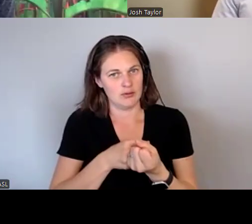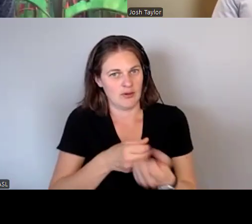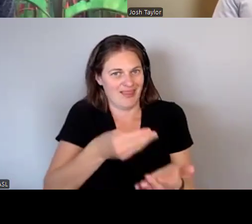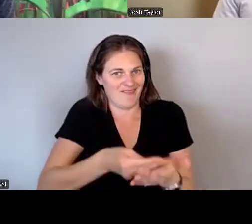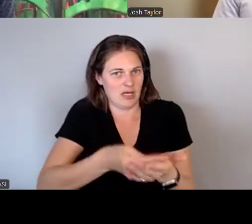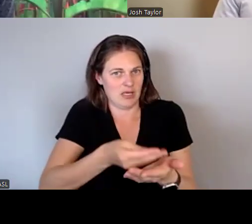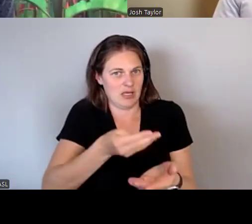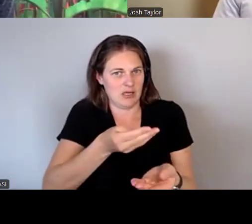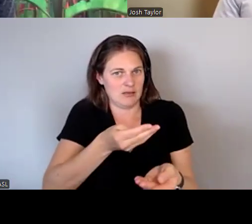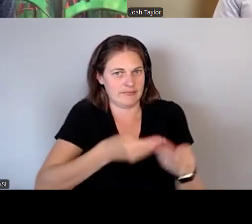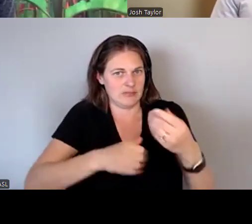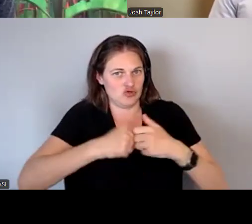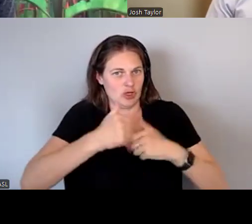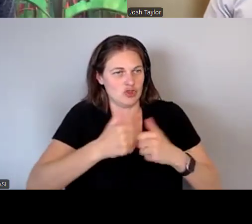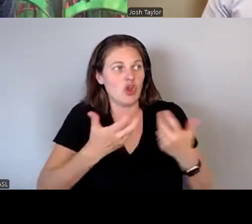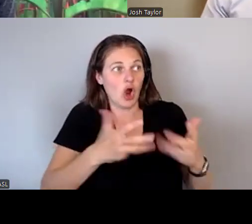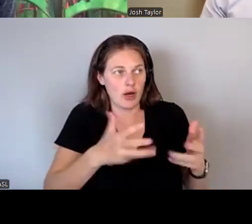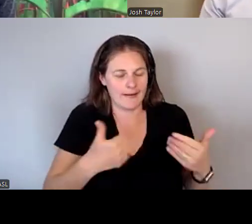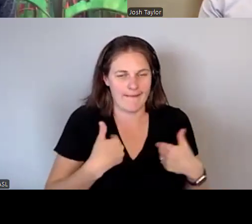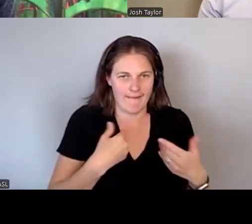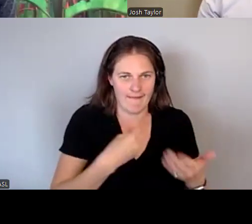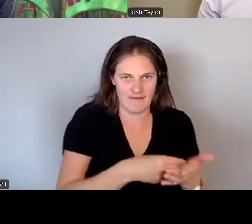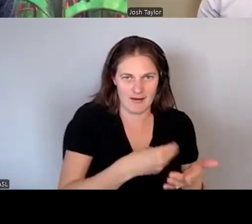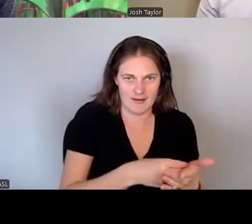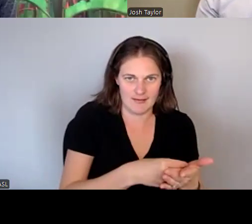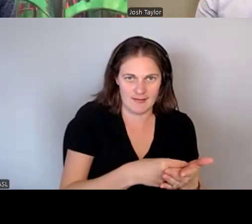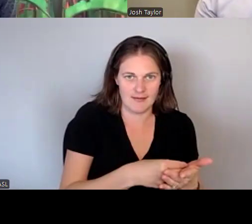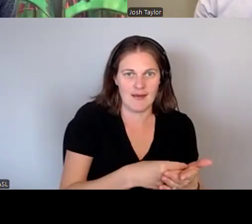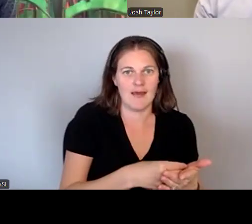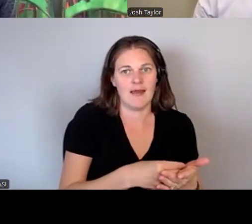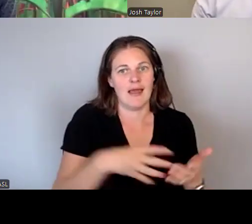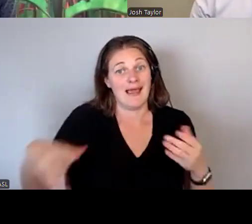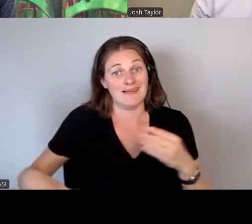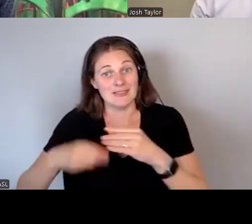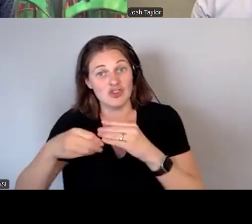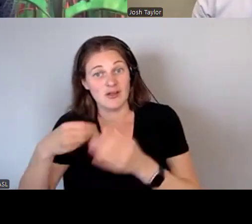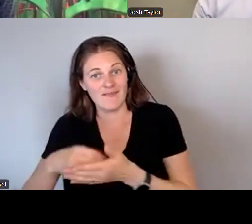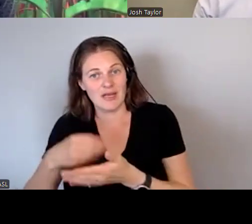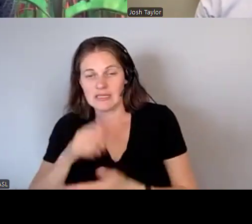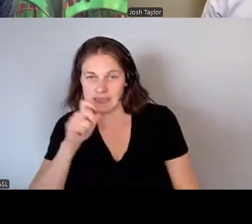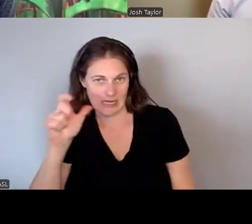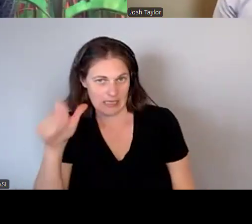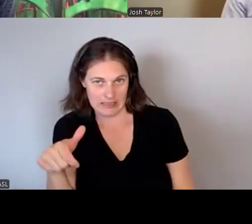like, the funding that's already there and, like, additional funding is not really needed because the job coaches